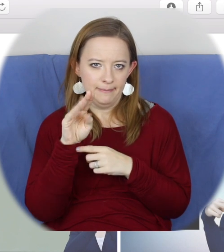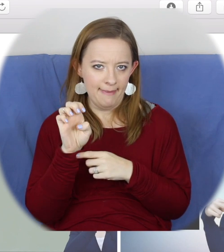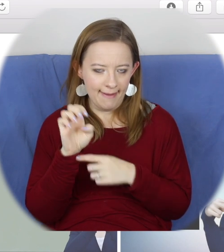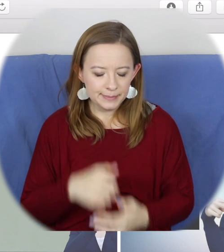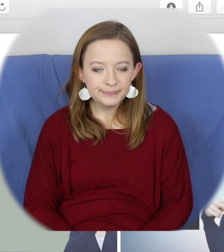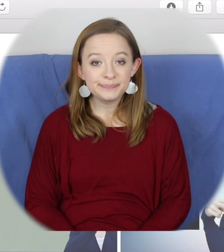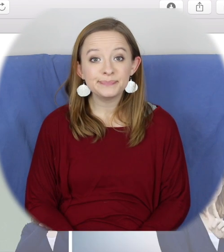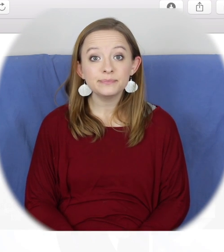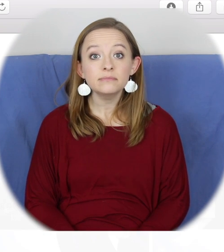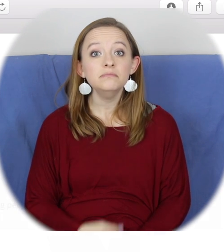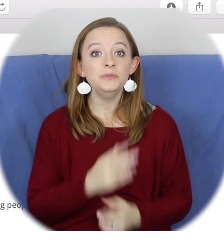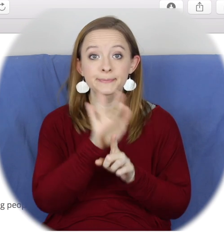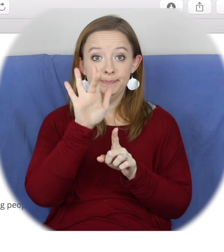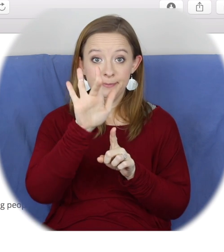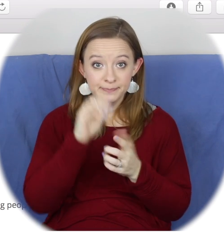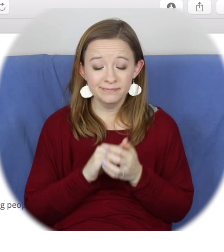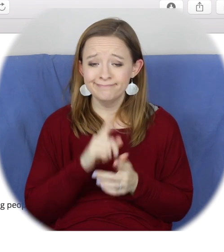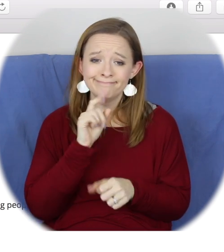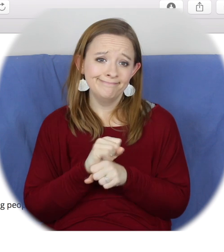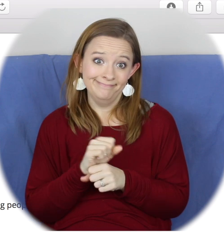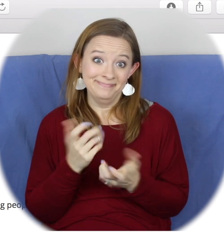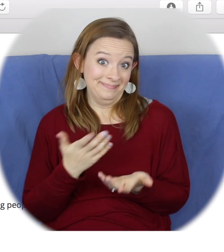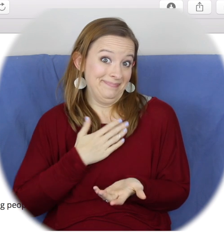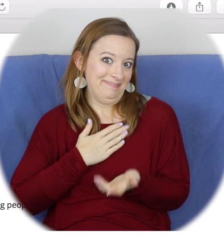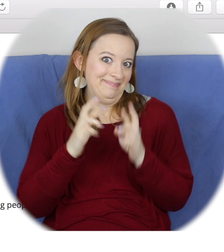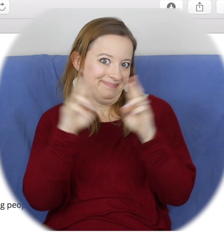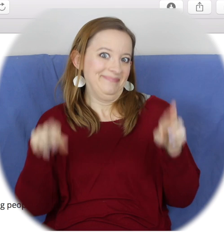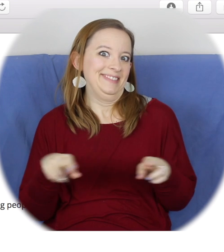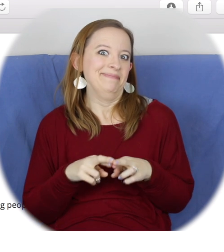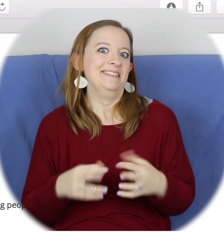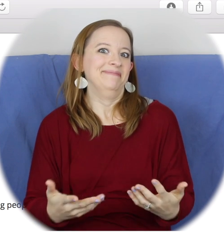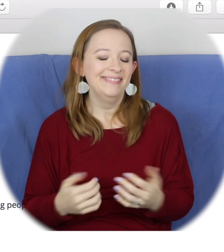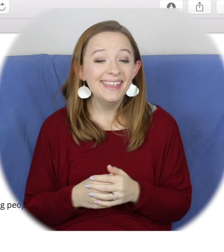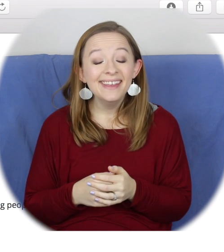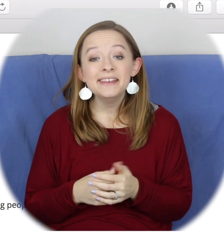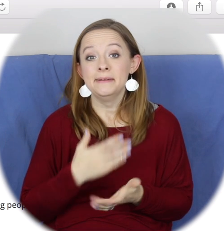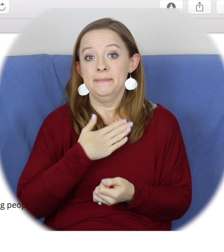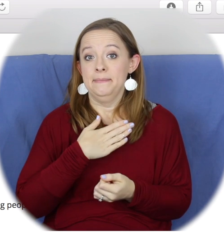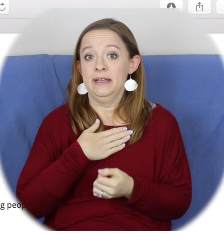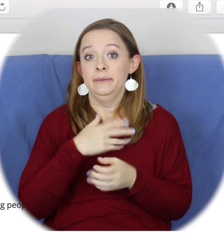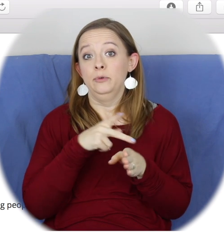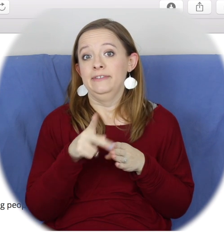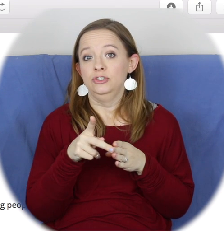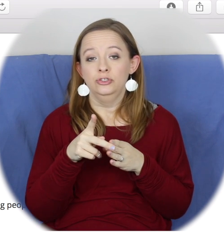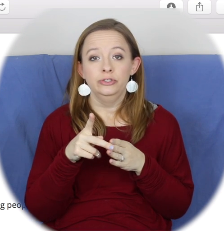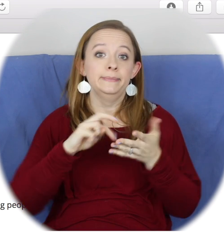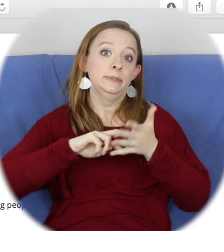So we click on my resume. Literally it's just my resume. I have my professional purpose,